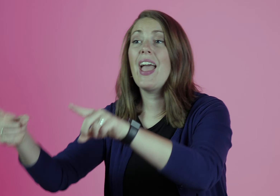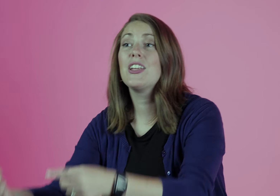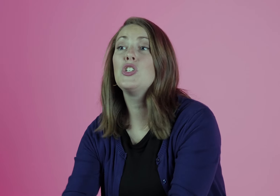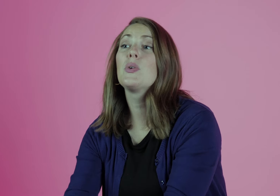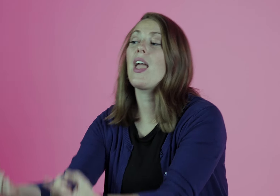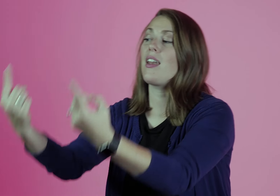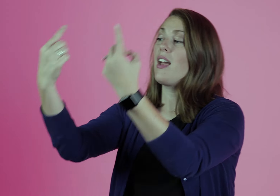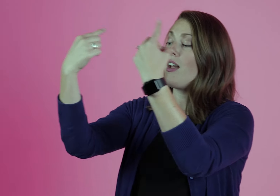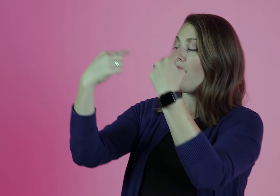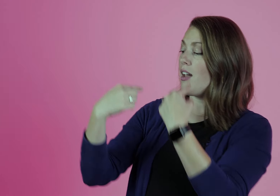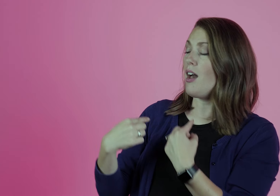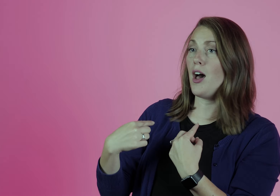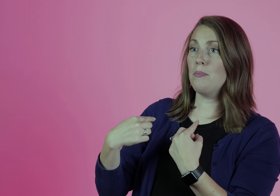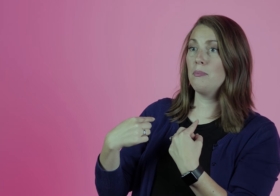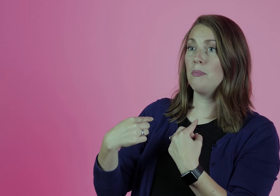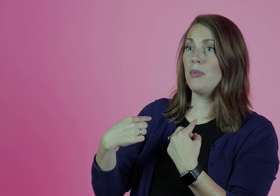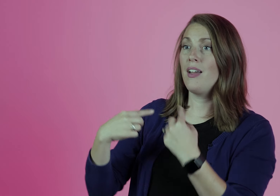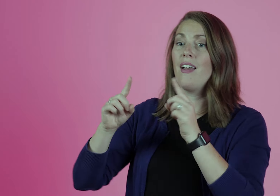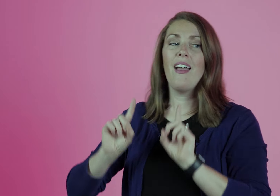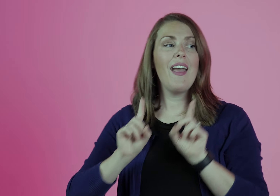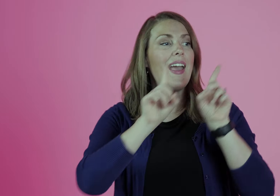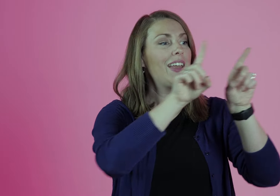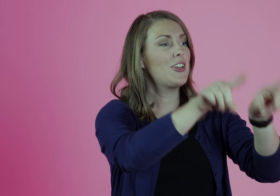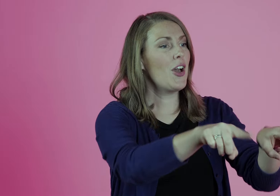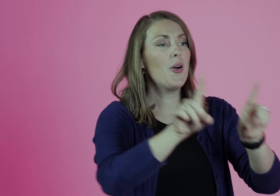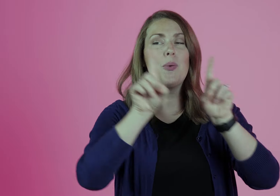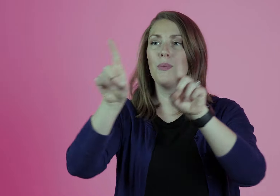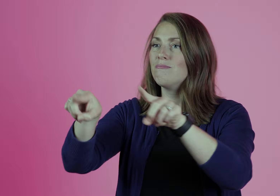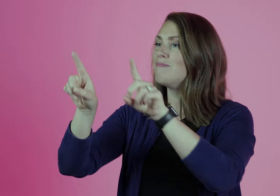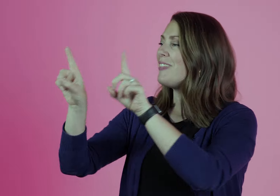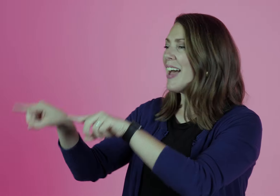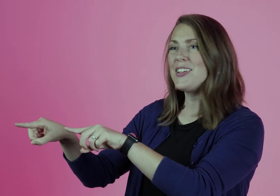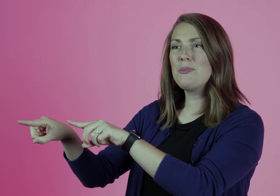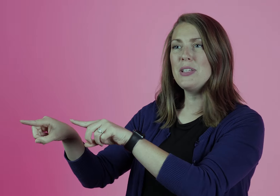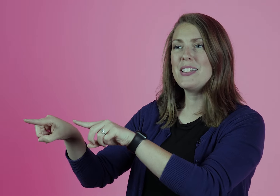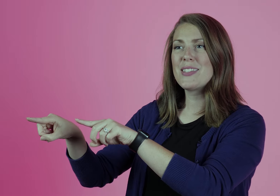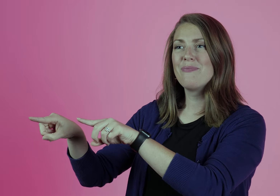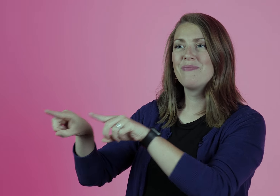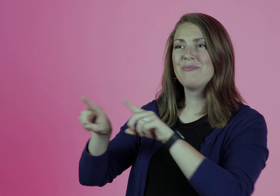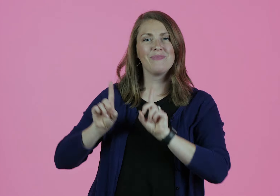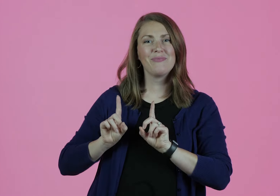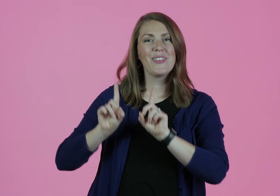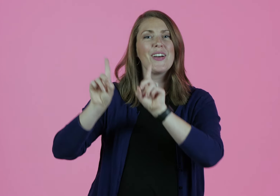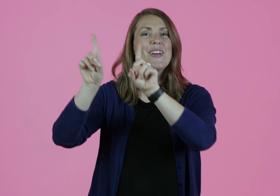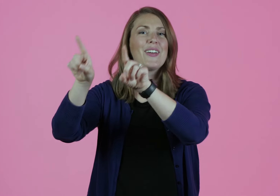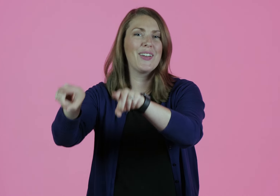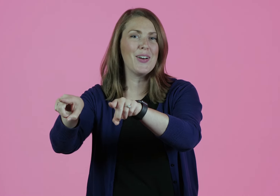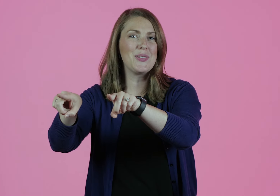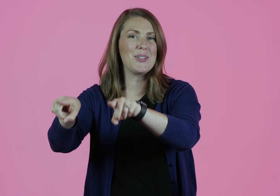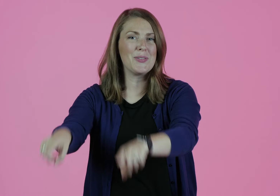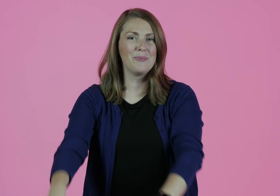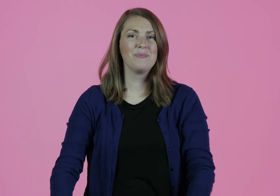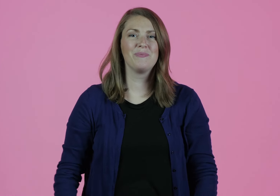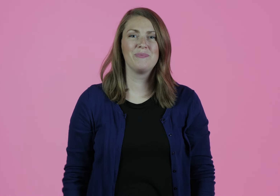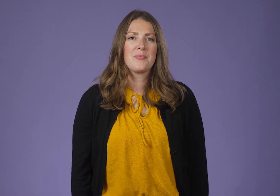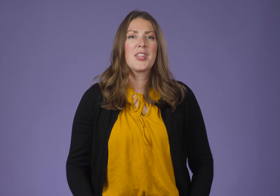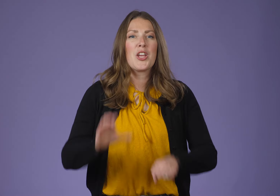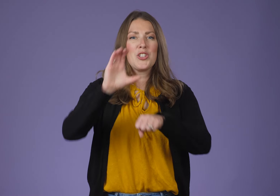and you can come and go as you please. Go to